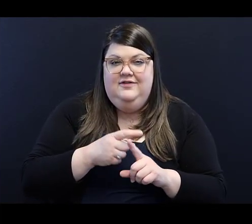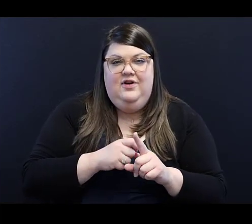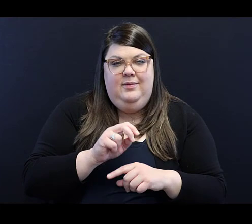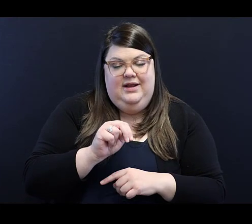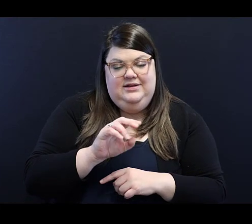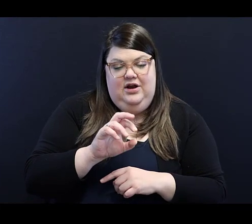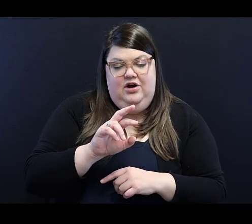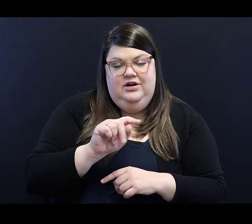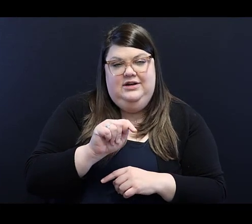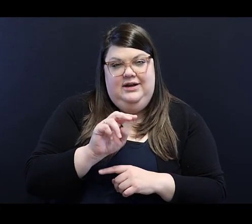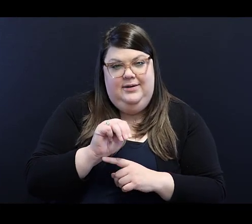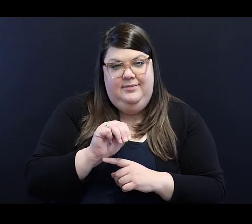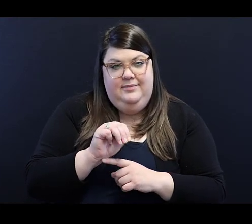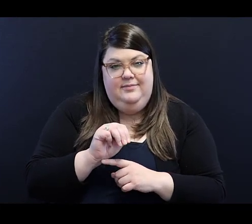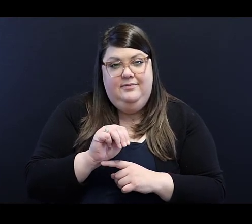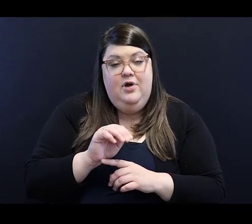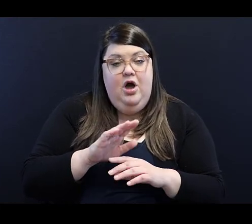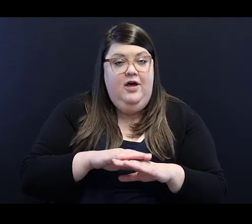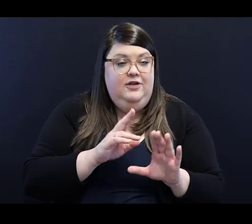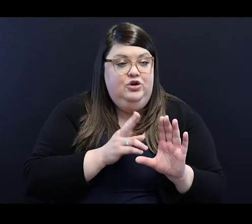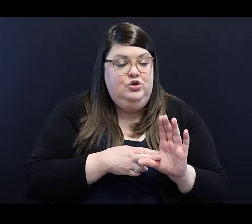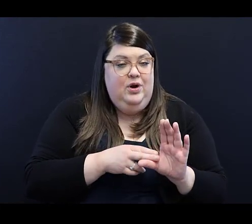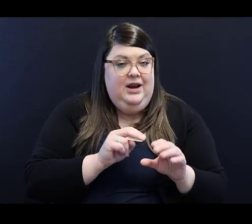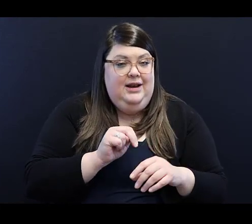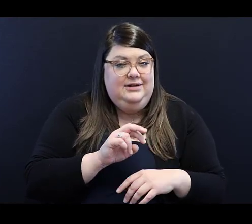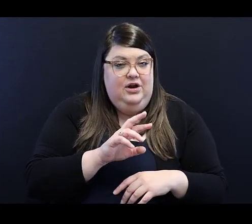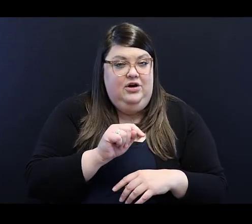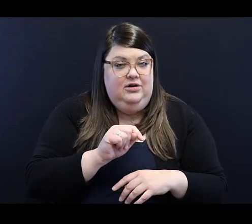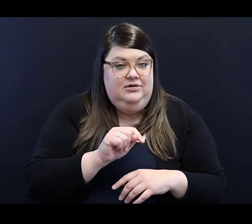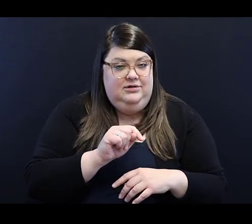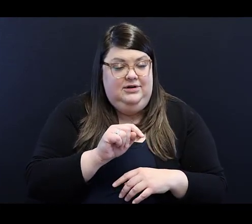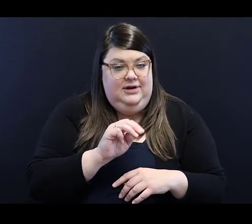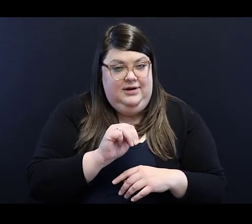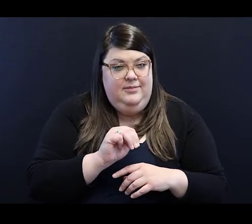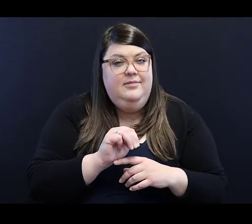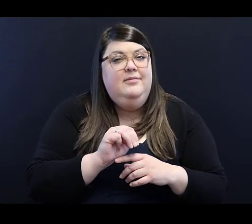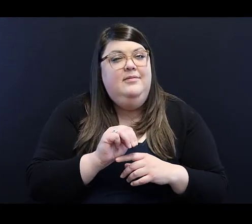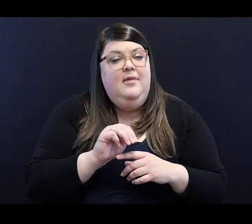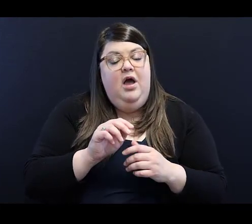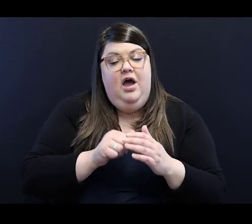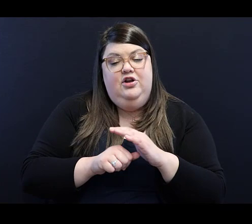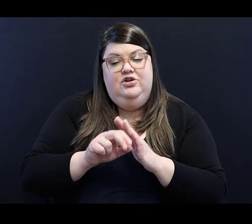On the Join the NCRTM Network page under the Sign up for the NCRTM Newsletter option,